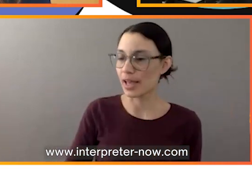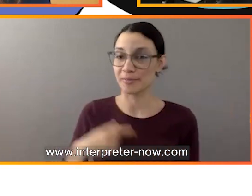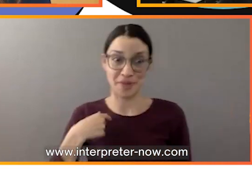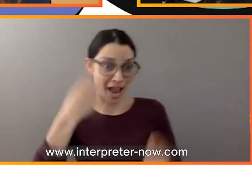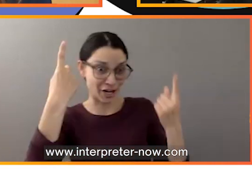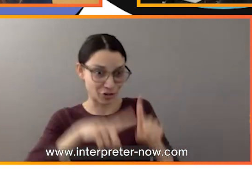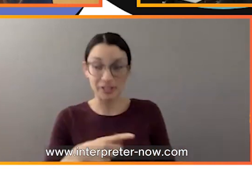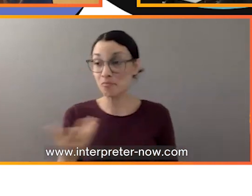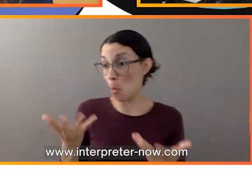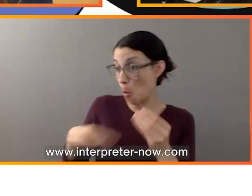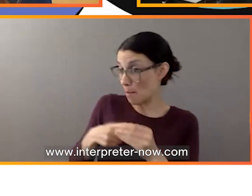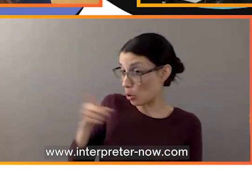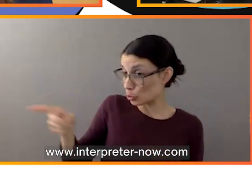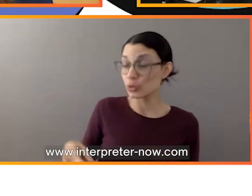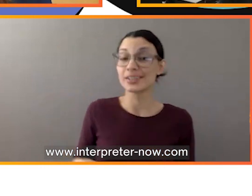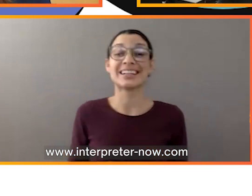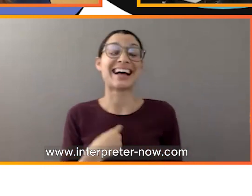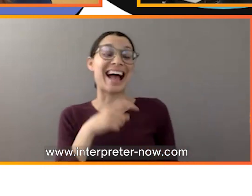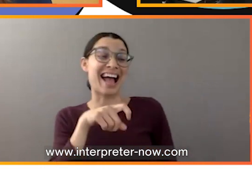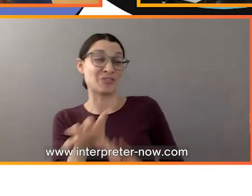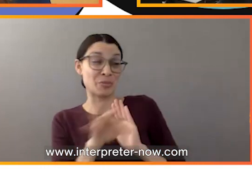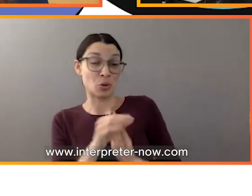How about you?